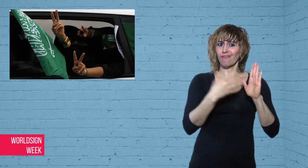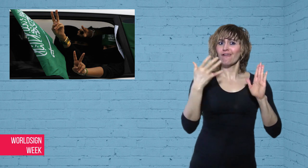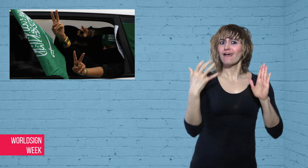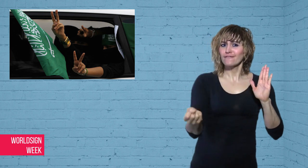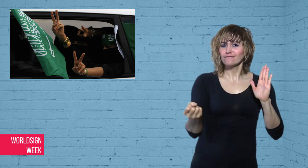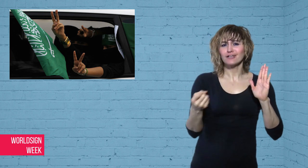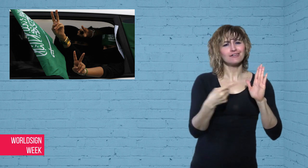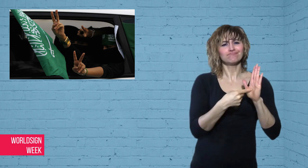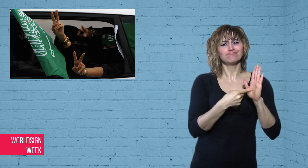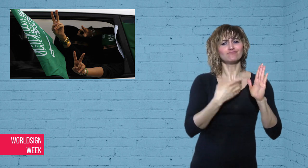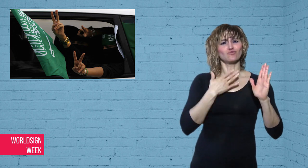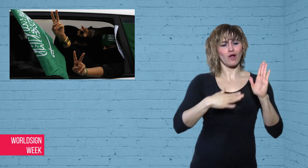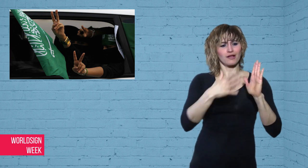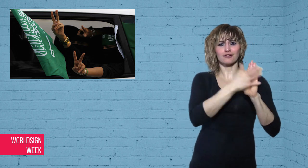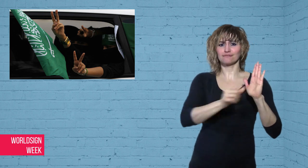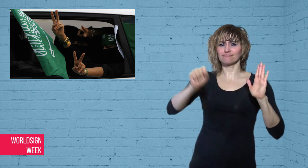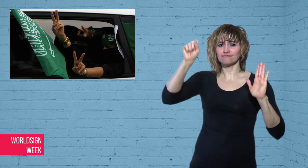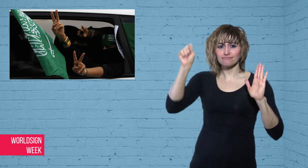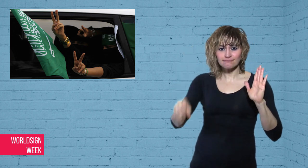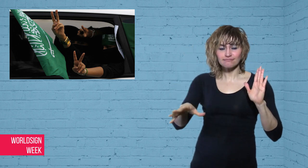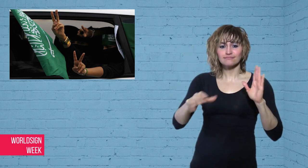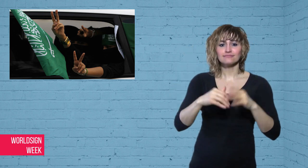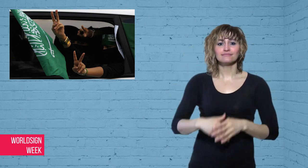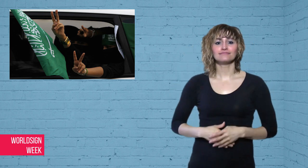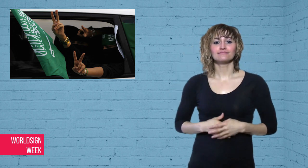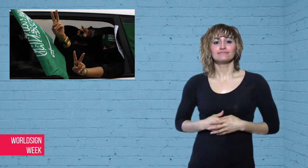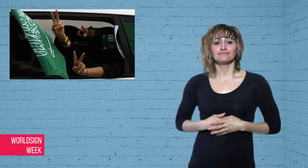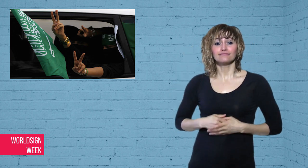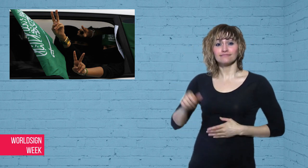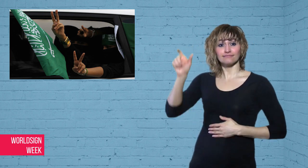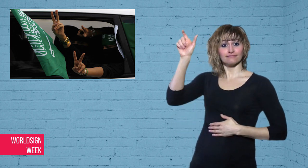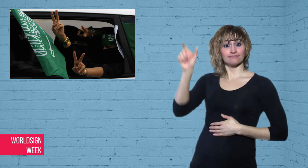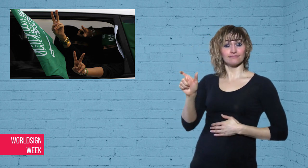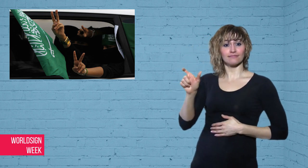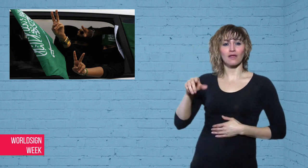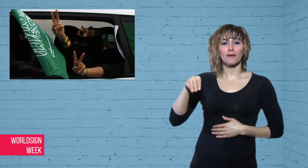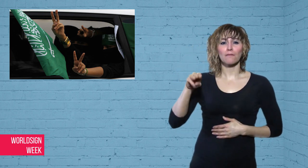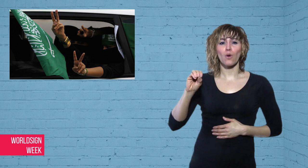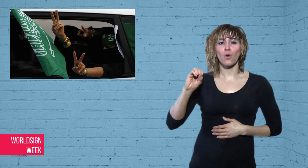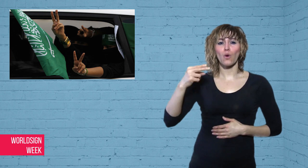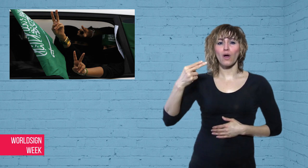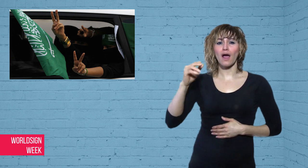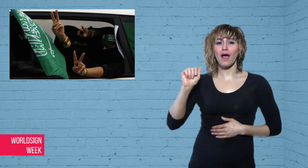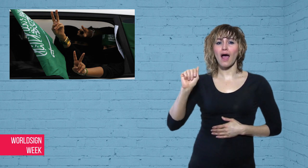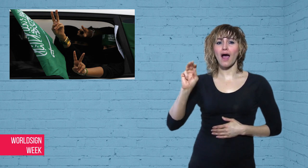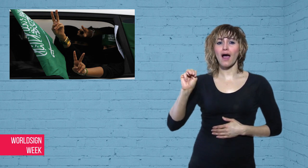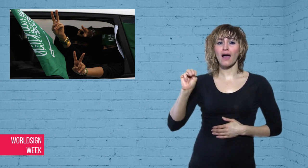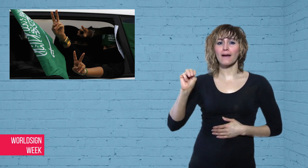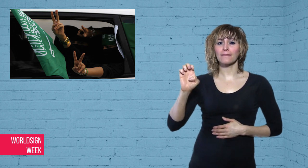the male guardianship laws.